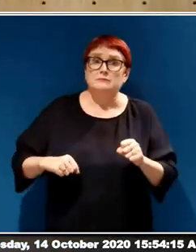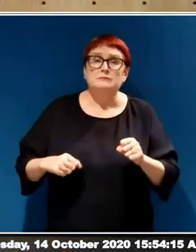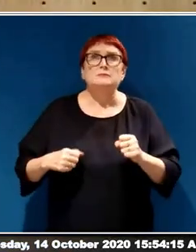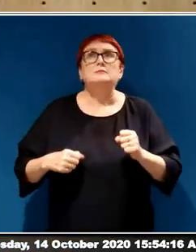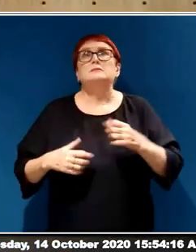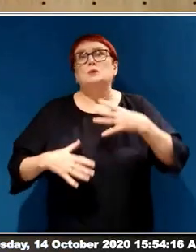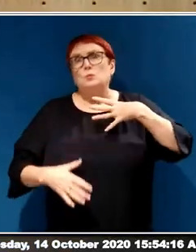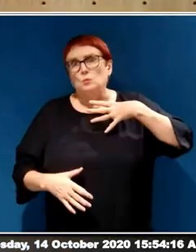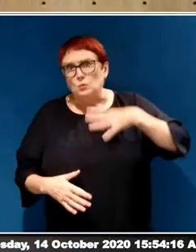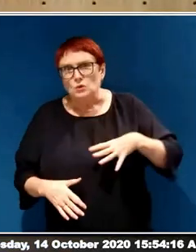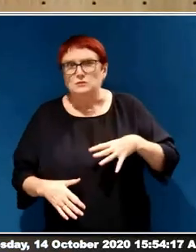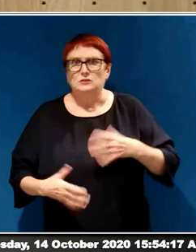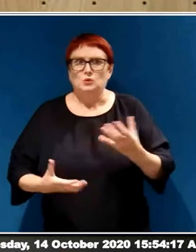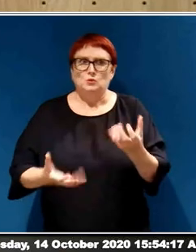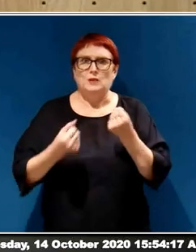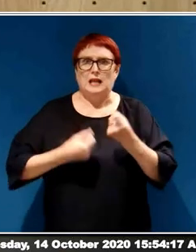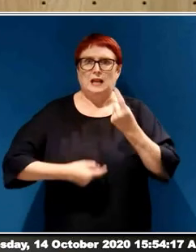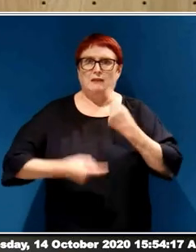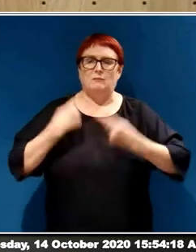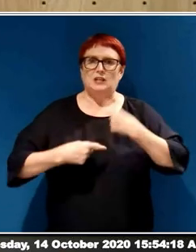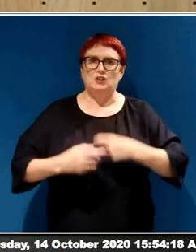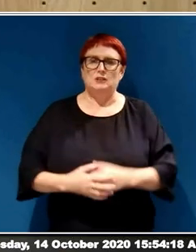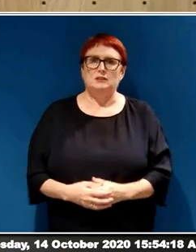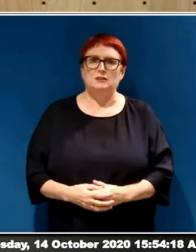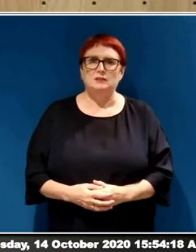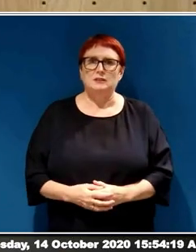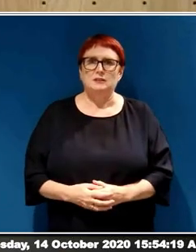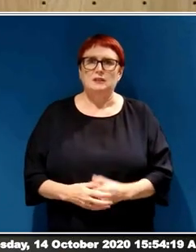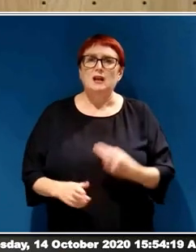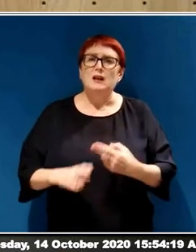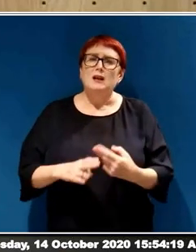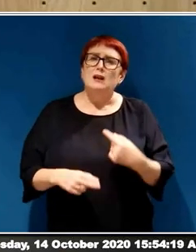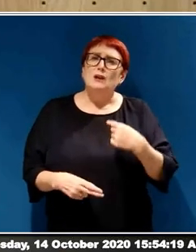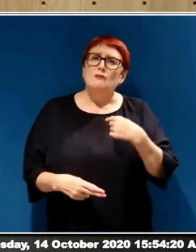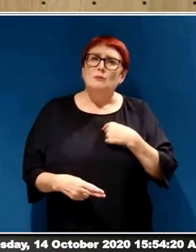I'm left in a position of being able to try to get that information through a